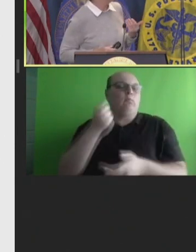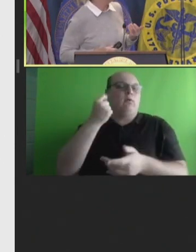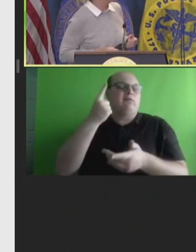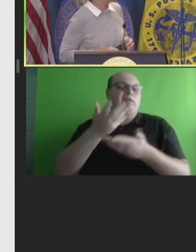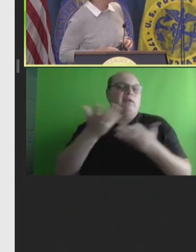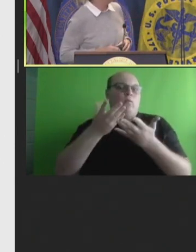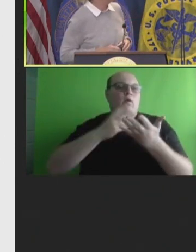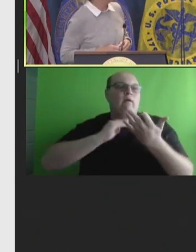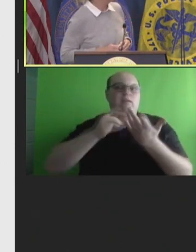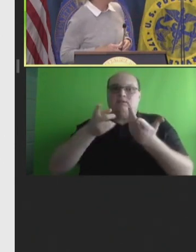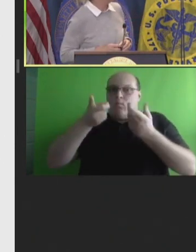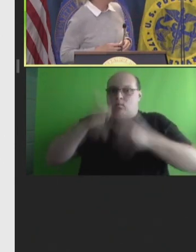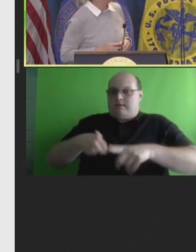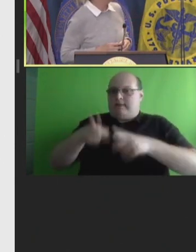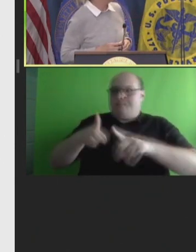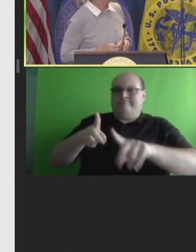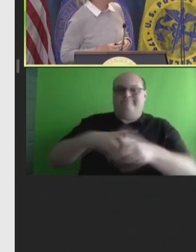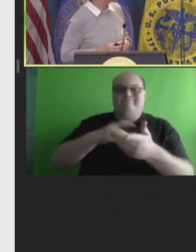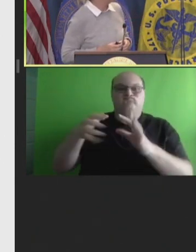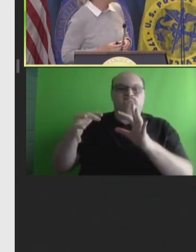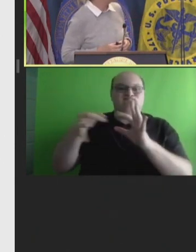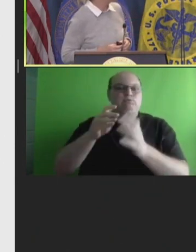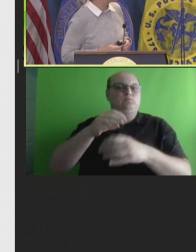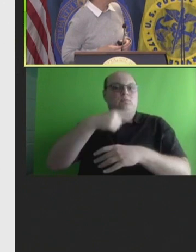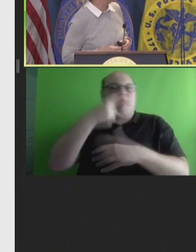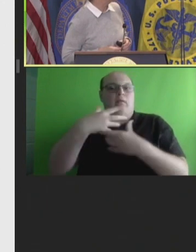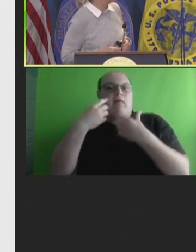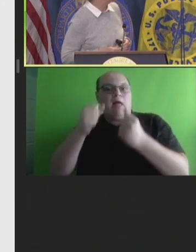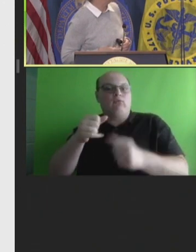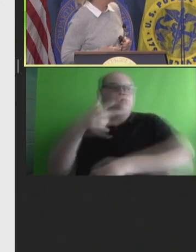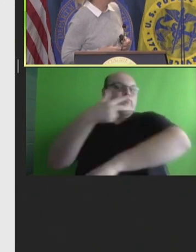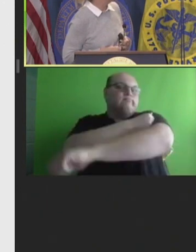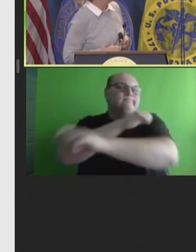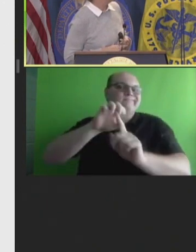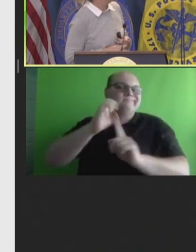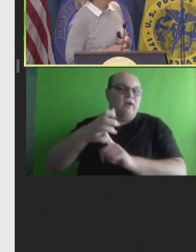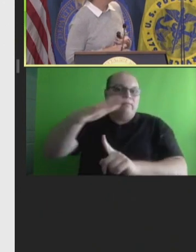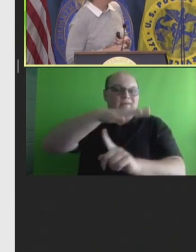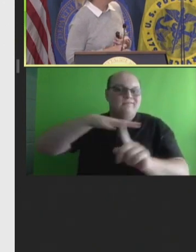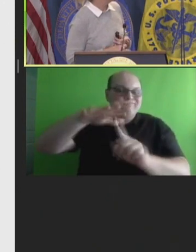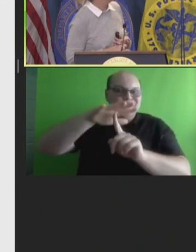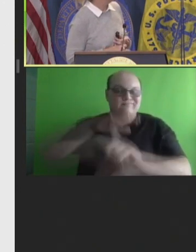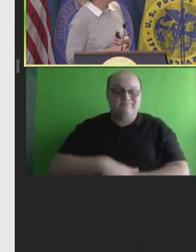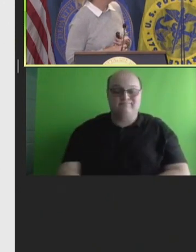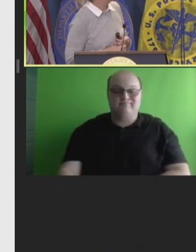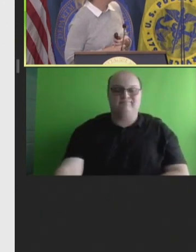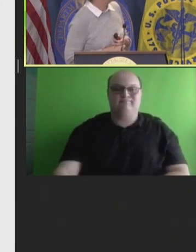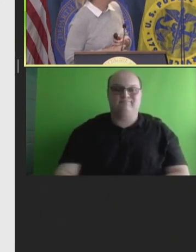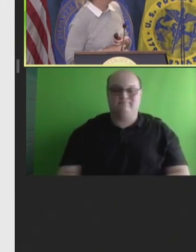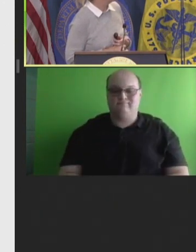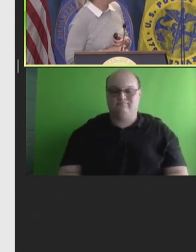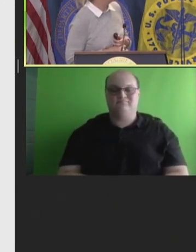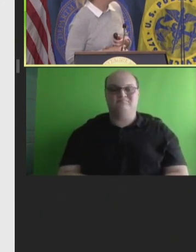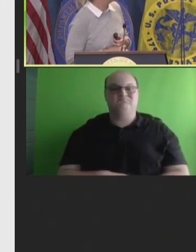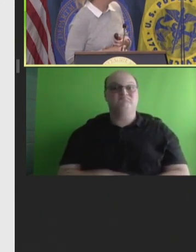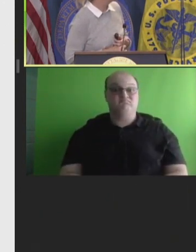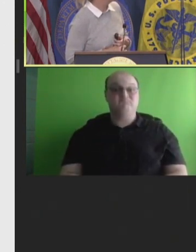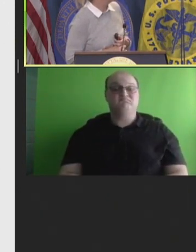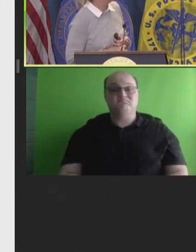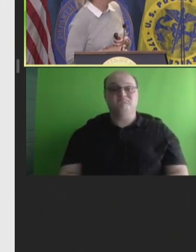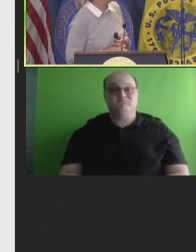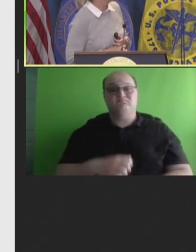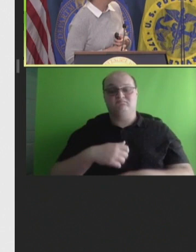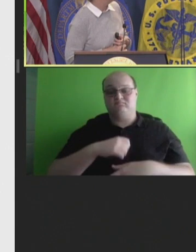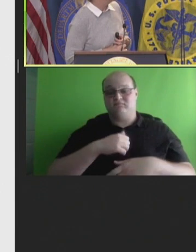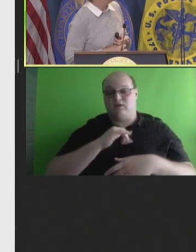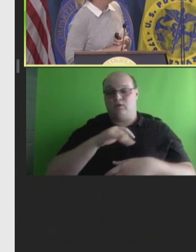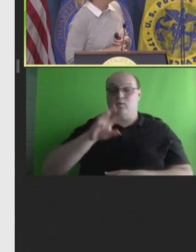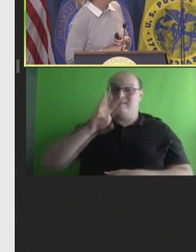going on in the public health immunization environment. And we have 64 awardees. And